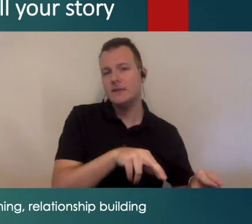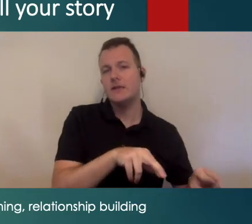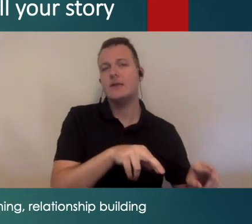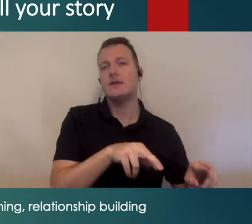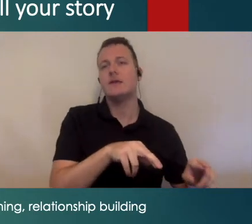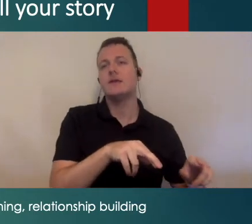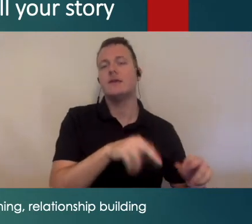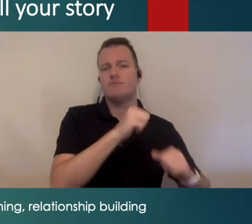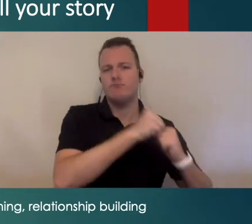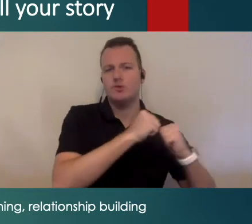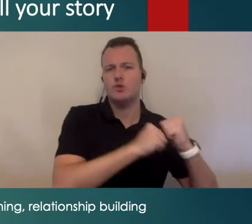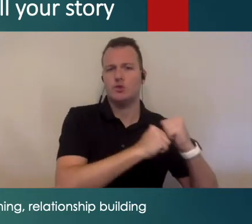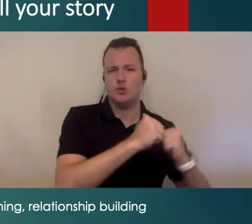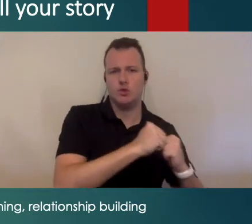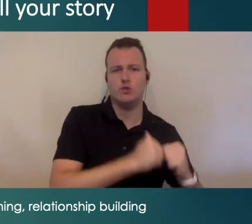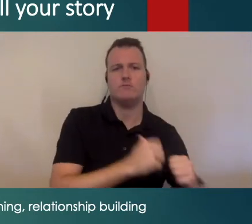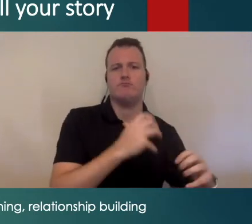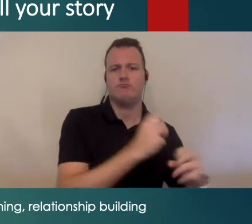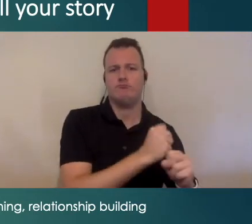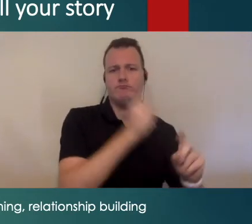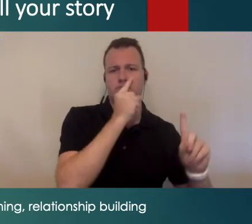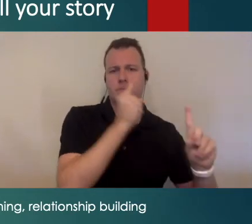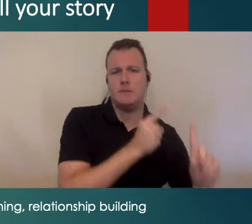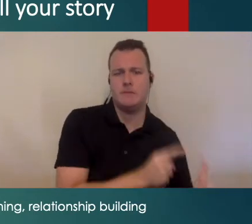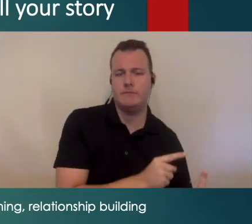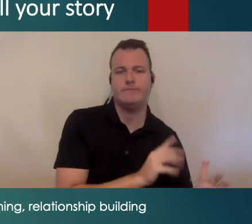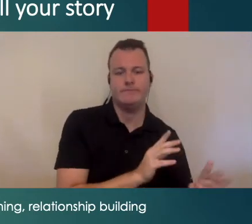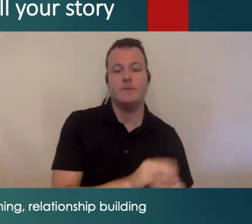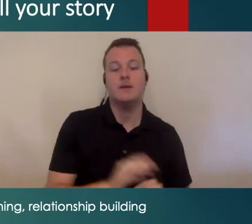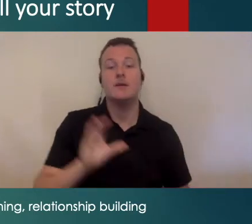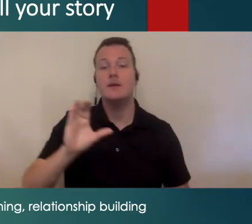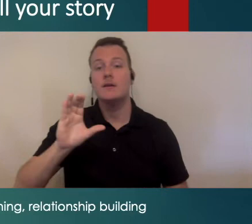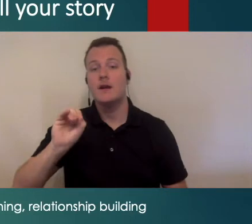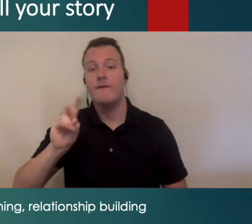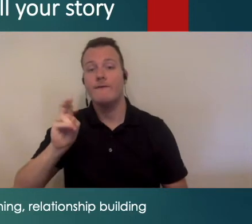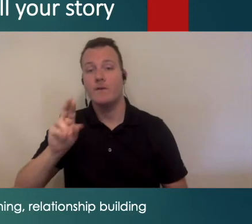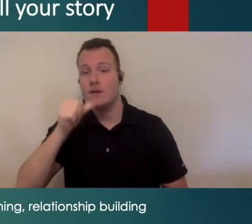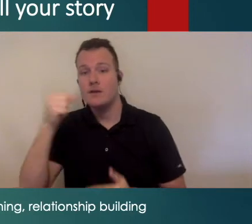formed curriculum vitae, but you really should only use cover letters when